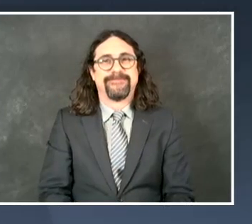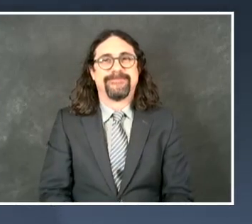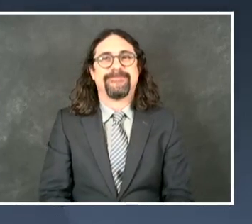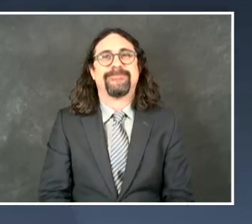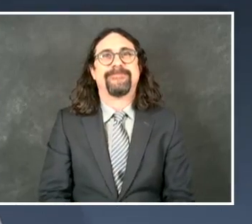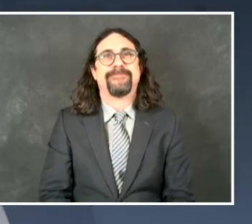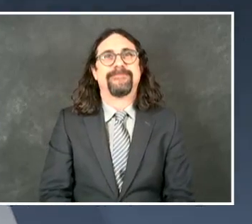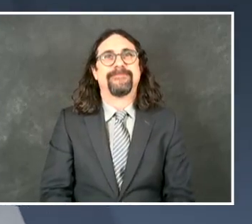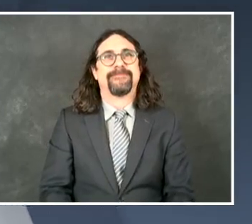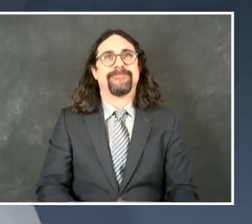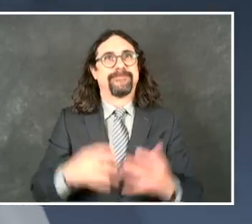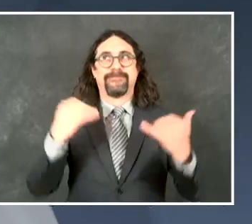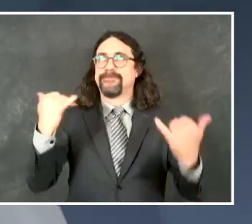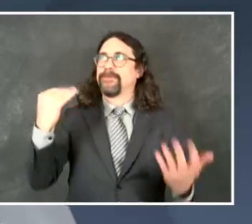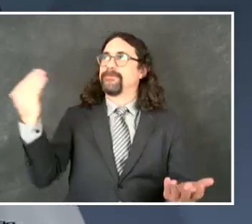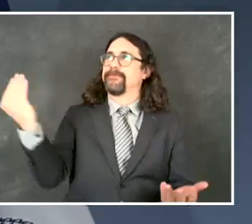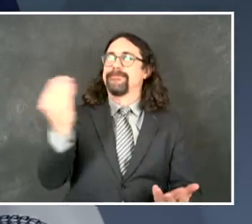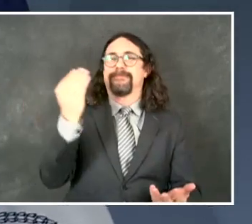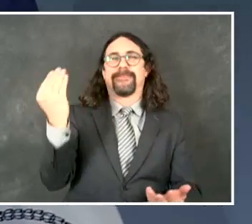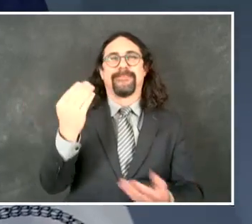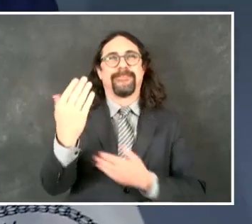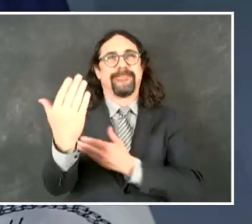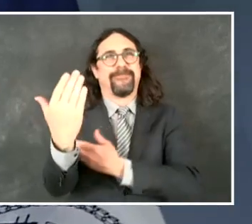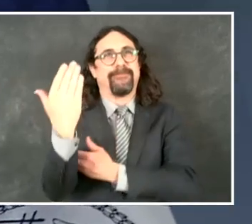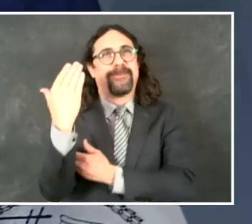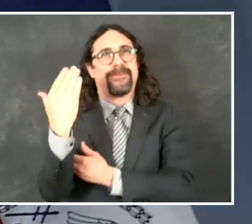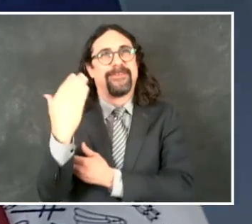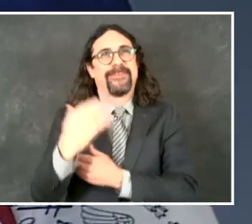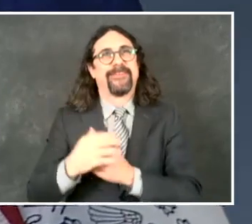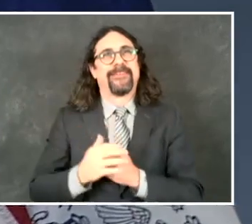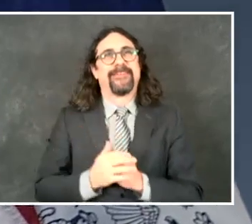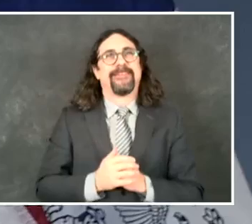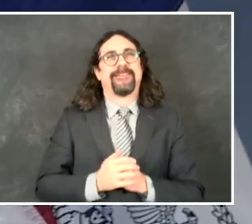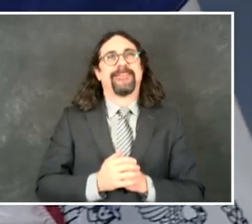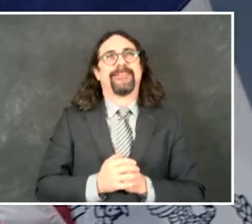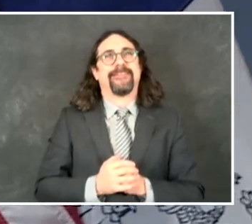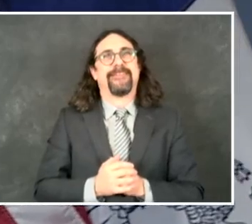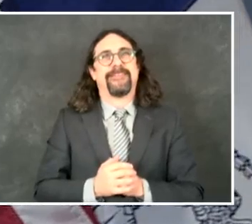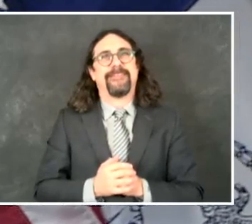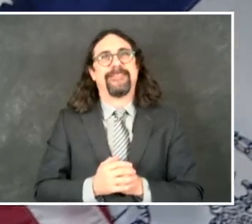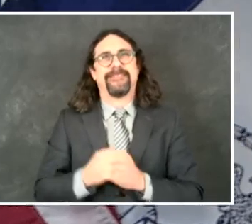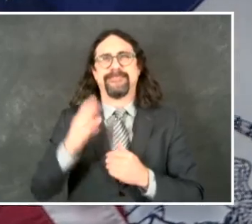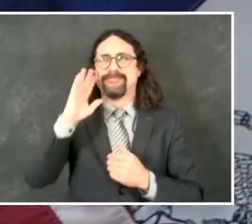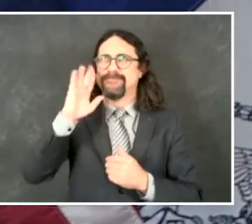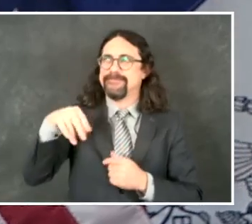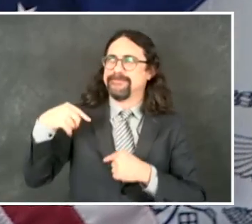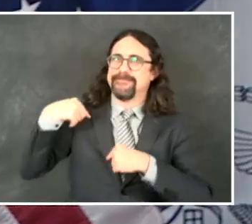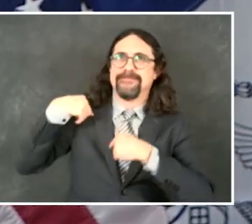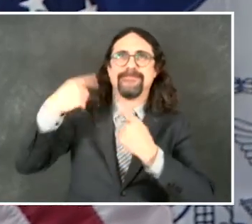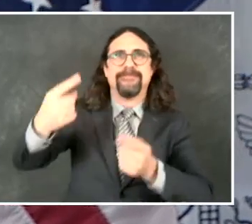WELL, GOOD MORNING, EVERYBODY. IT'S A MONDAY MORNING, AND EVEN